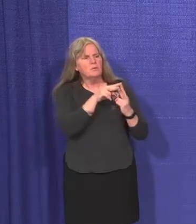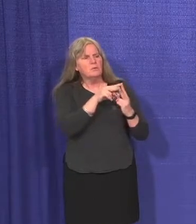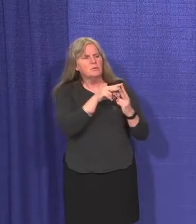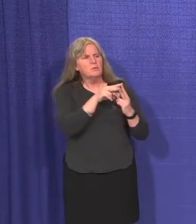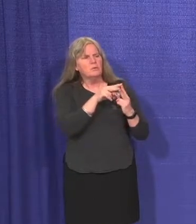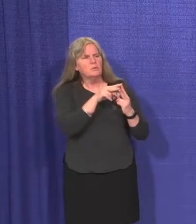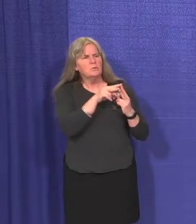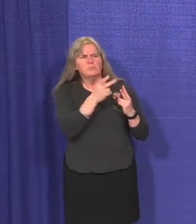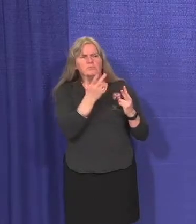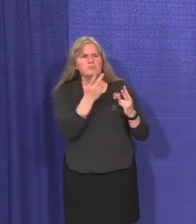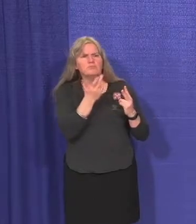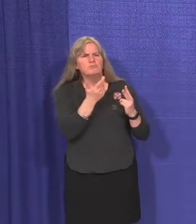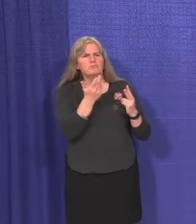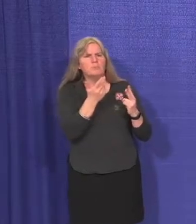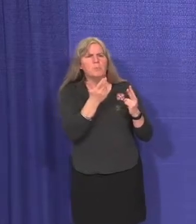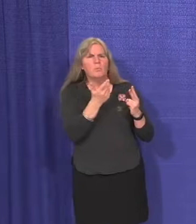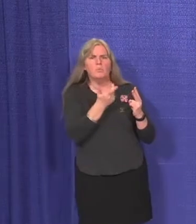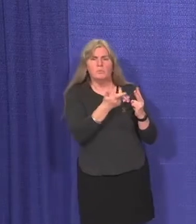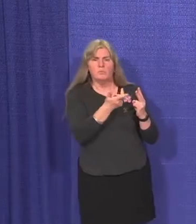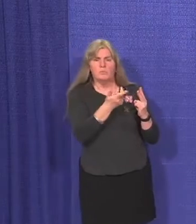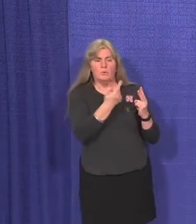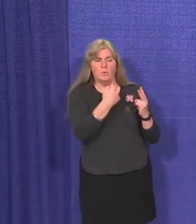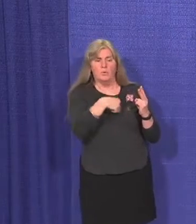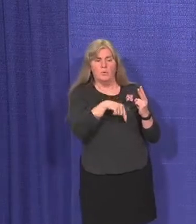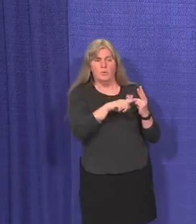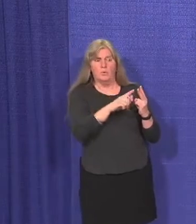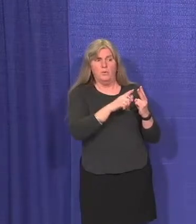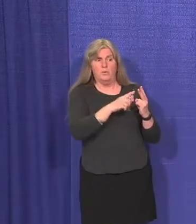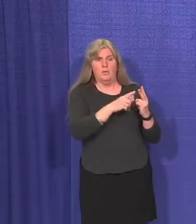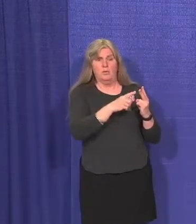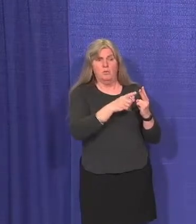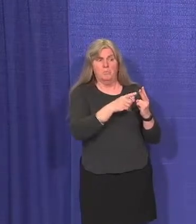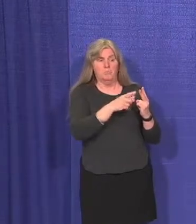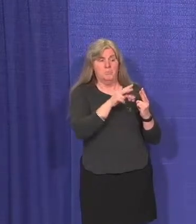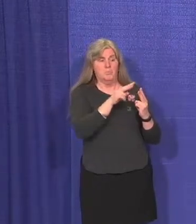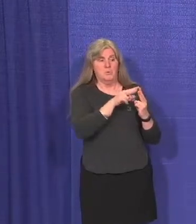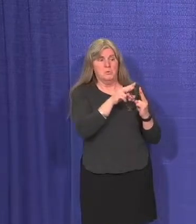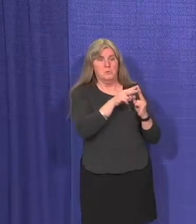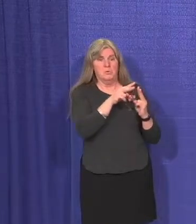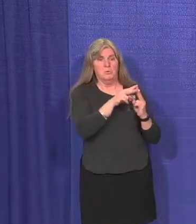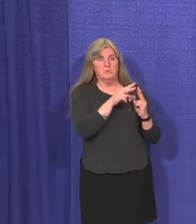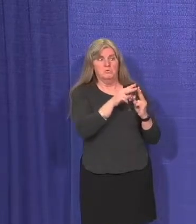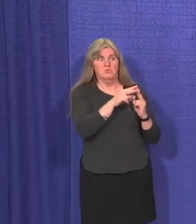new cases in Whitehorse instead of the time of the source of